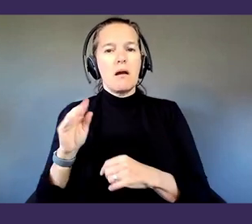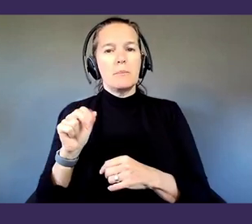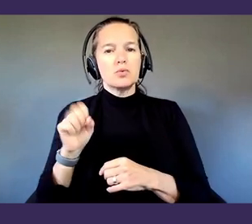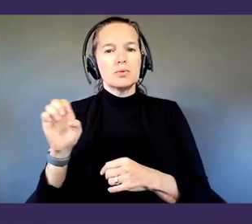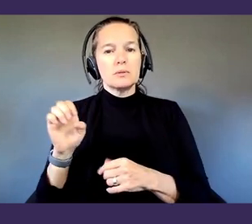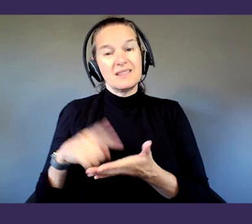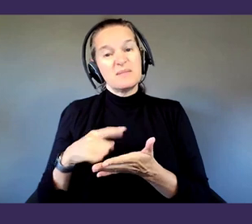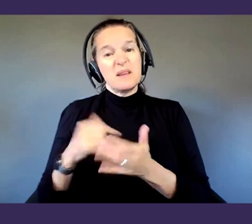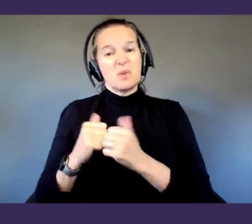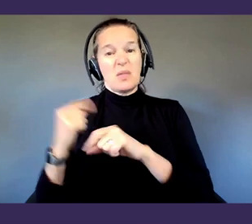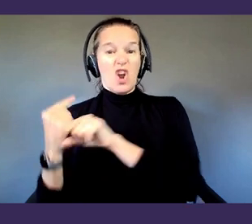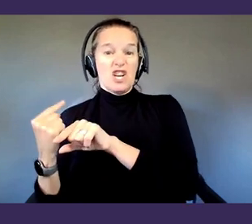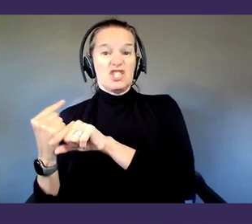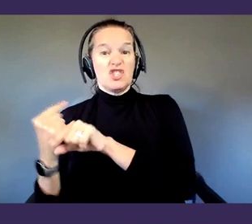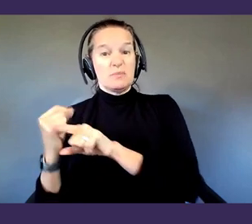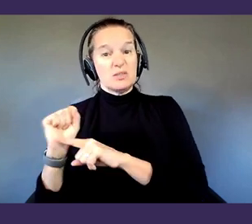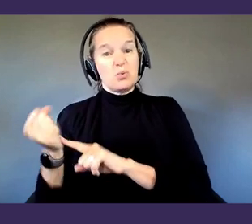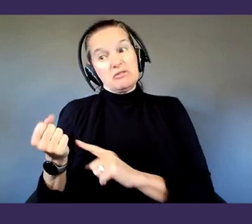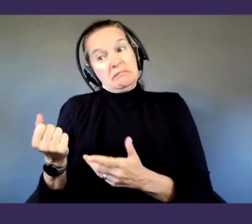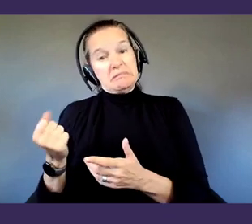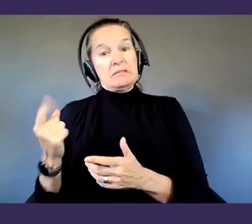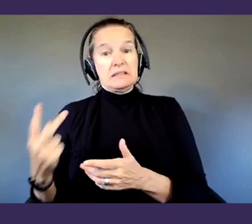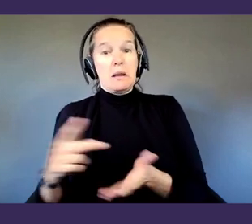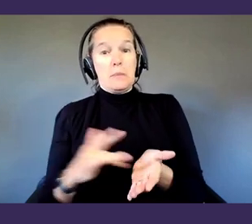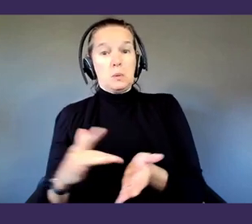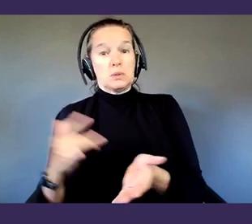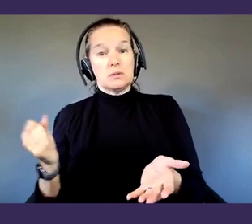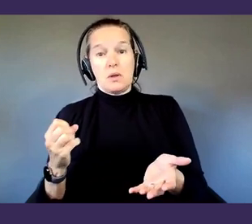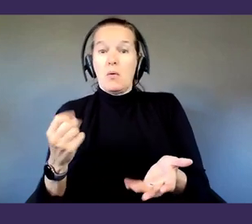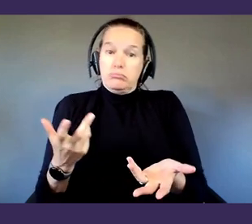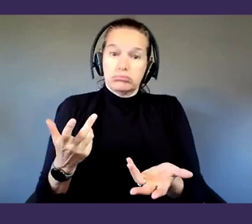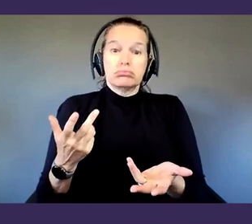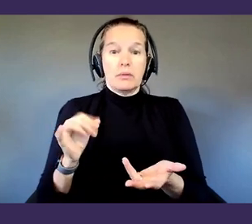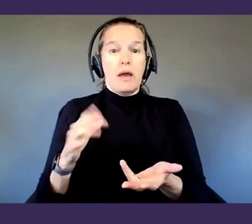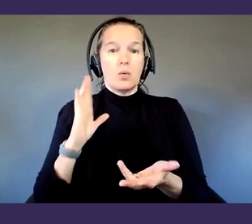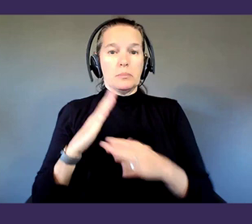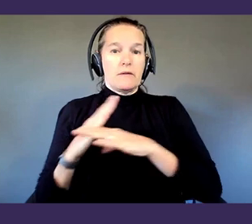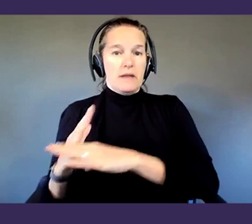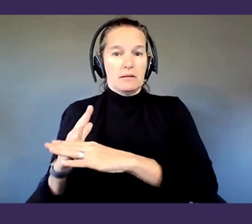And so SDM sort of prevents this abuse from occurring. It also allows individuals with disabilities